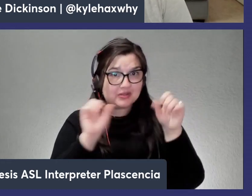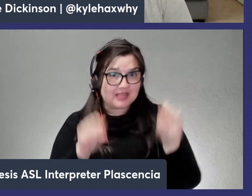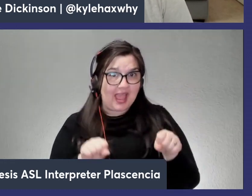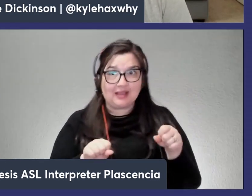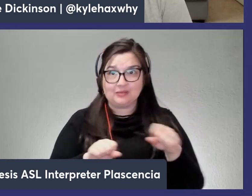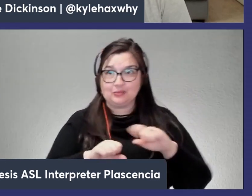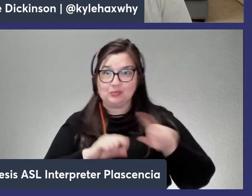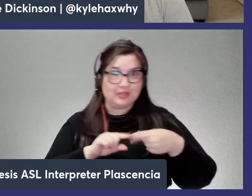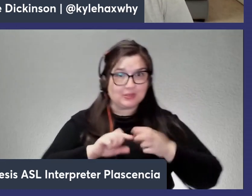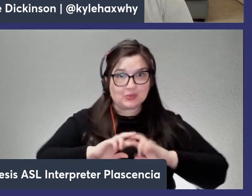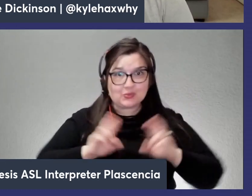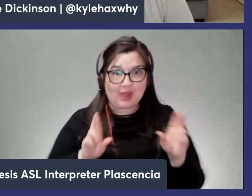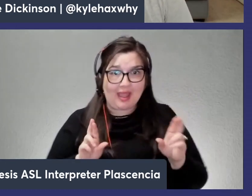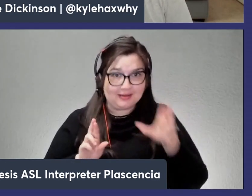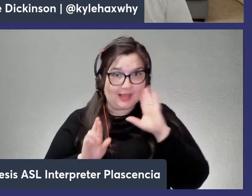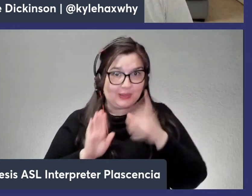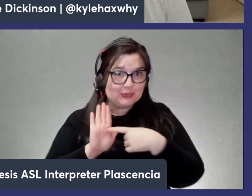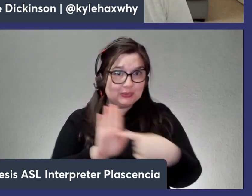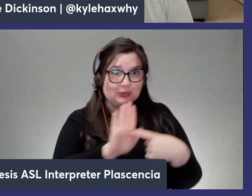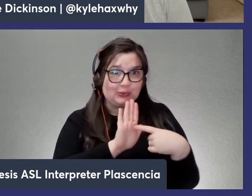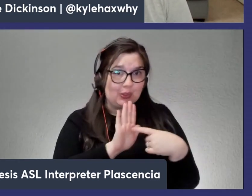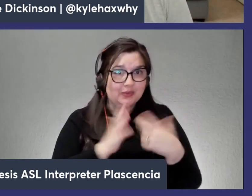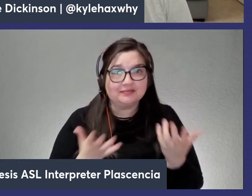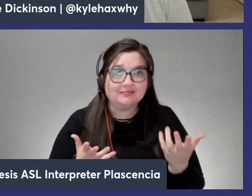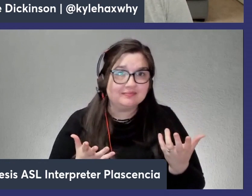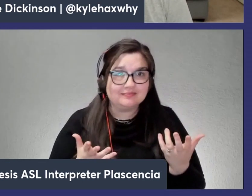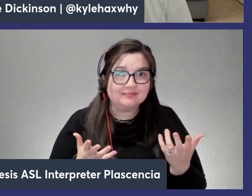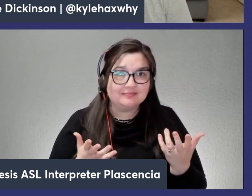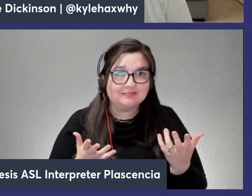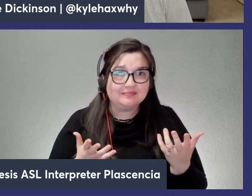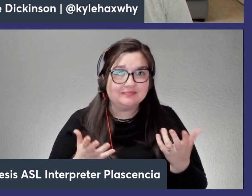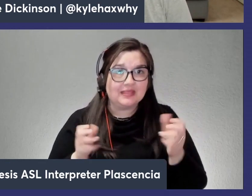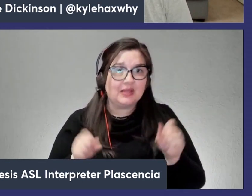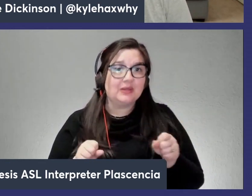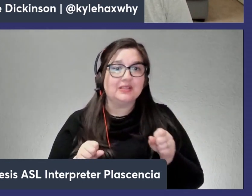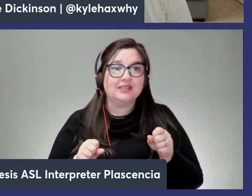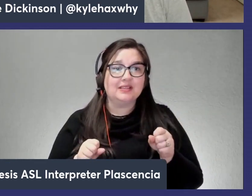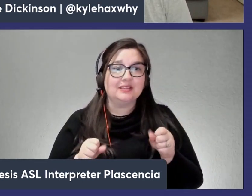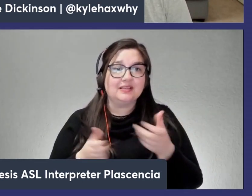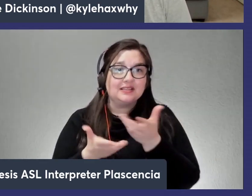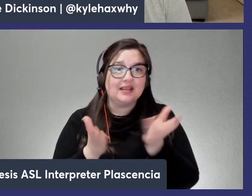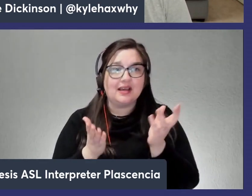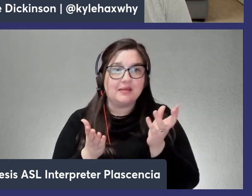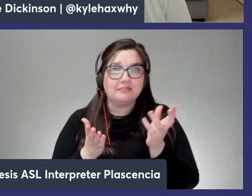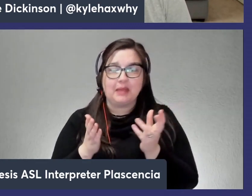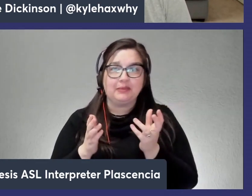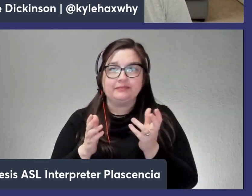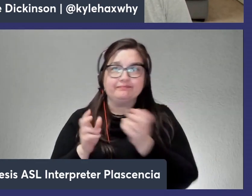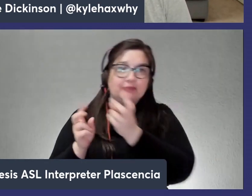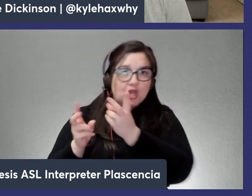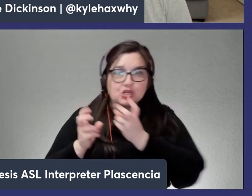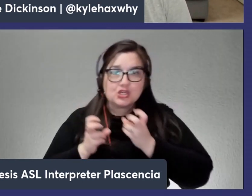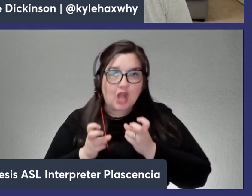take maybe you're speaking of, copy, like the Universal Declaration of Human Rights,